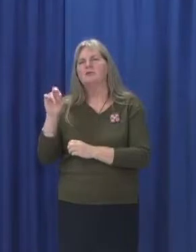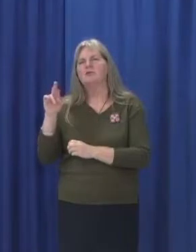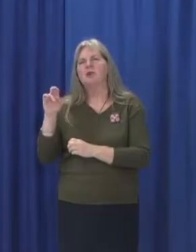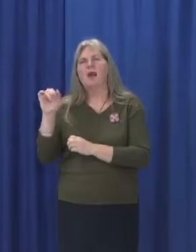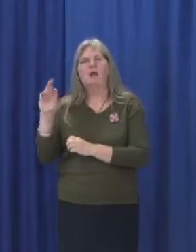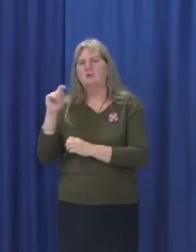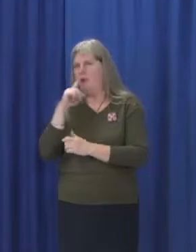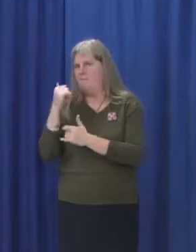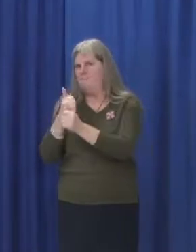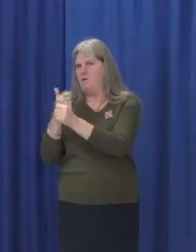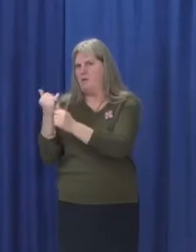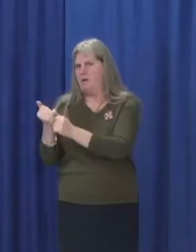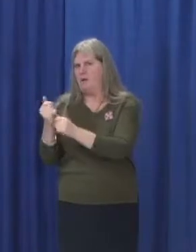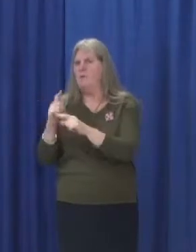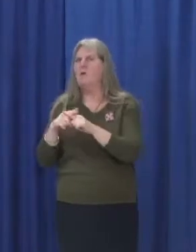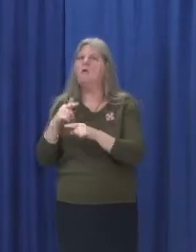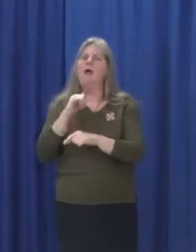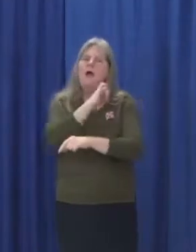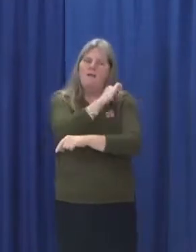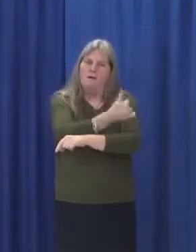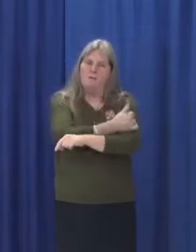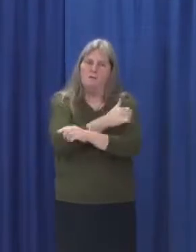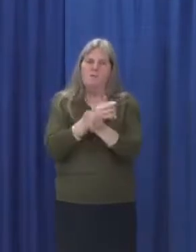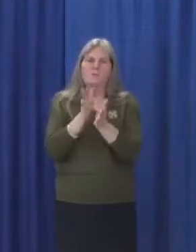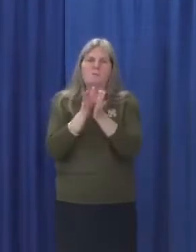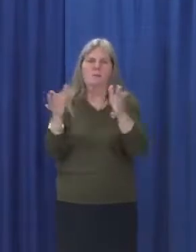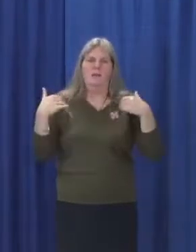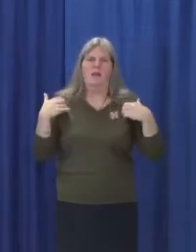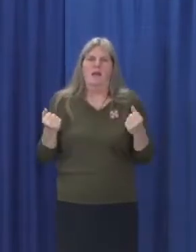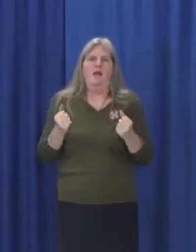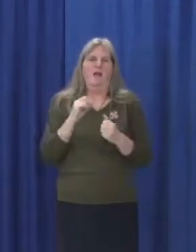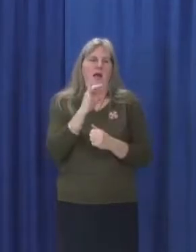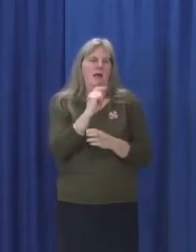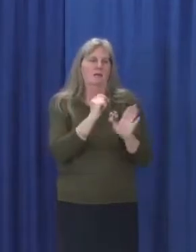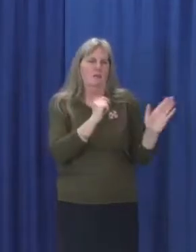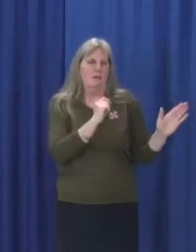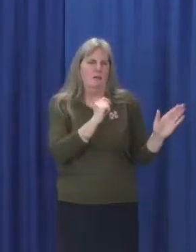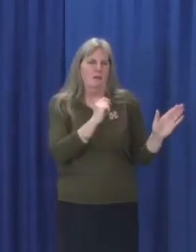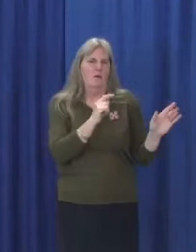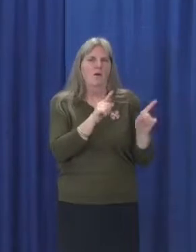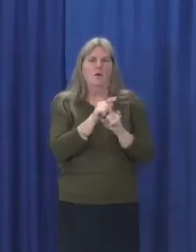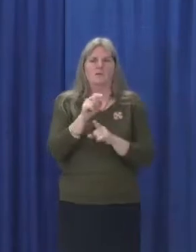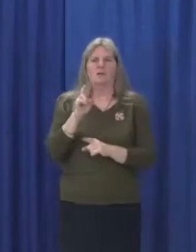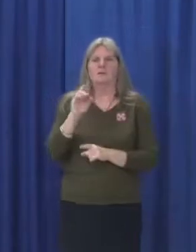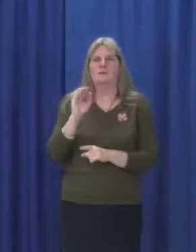civil emergency we do have authority through the public health act and RCMP have